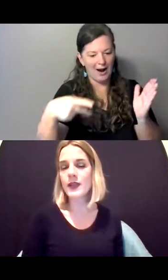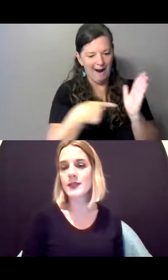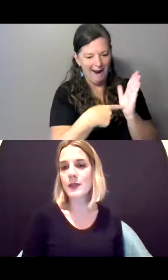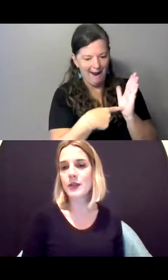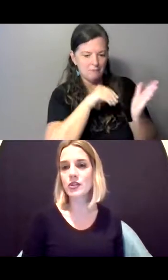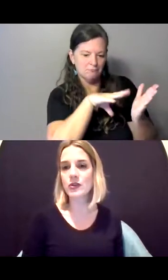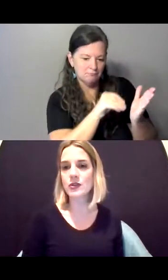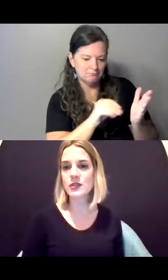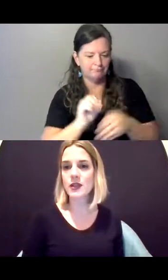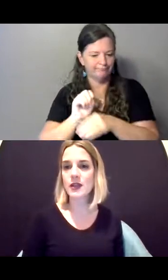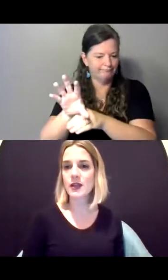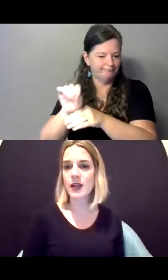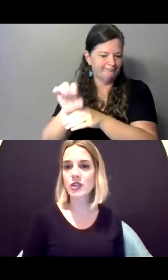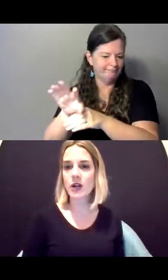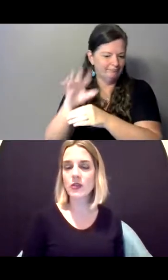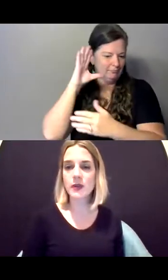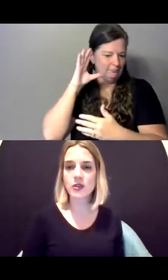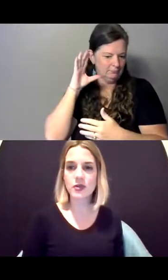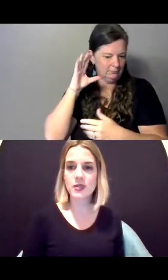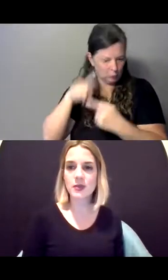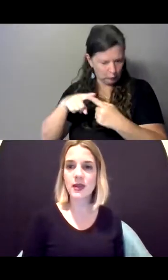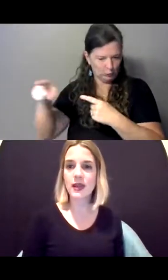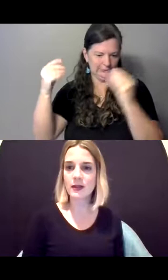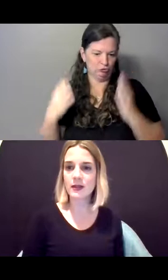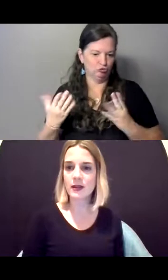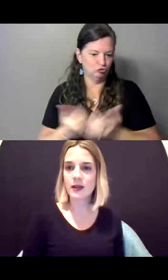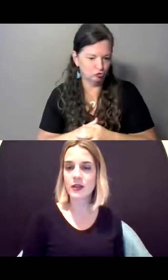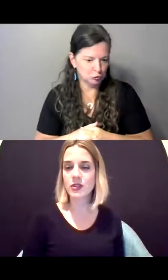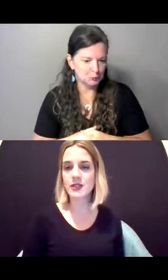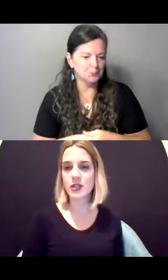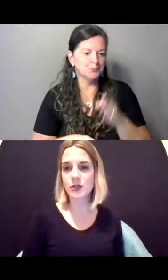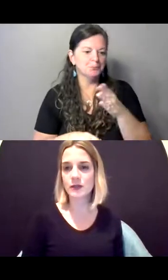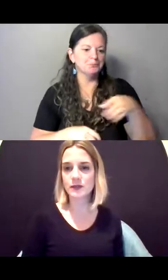they can take pictures and share those pictures and submit it to the teacher.